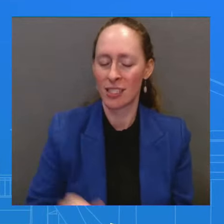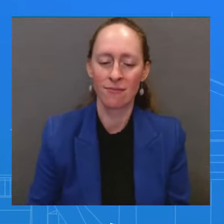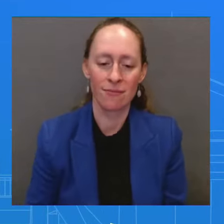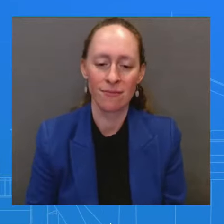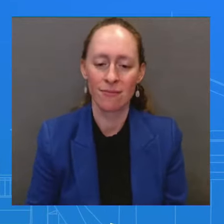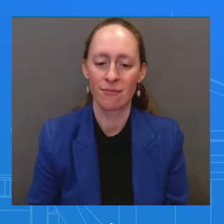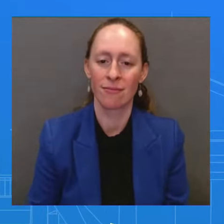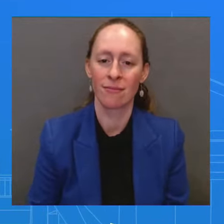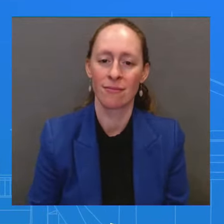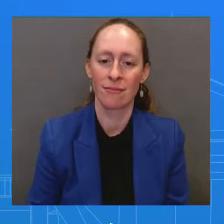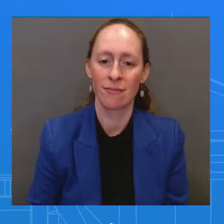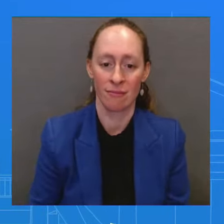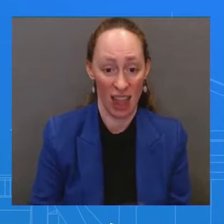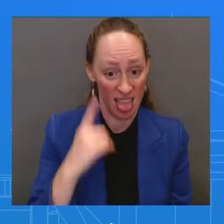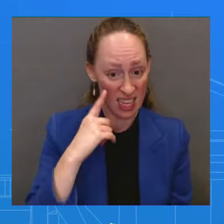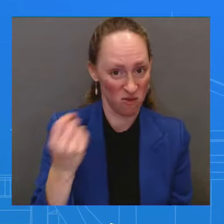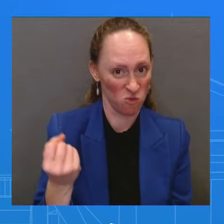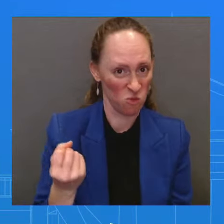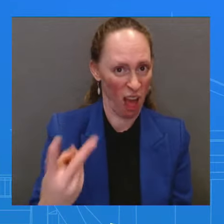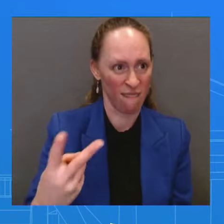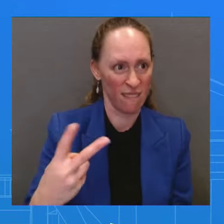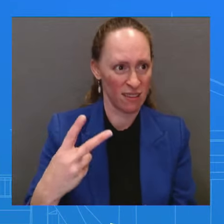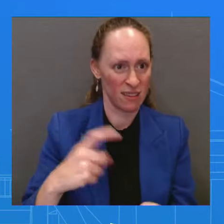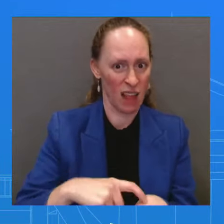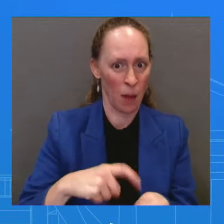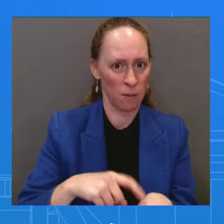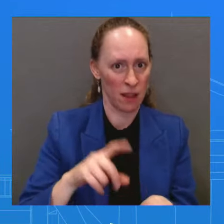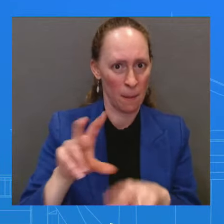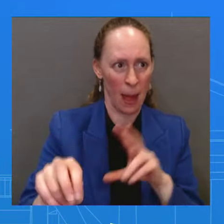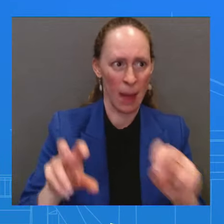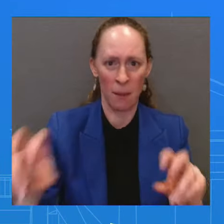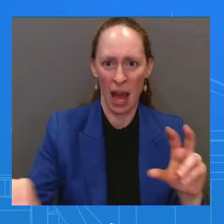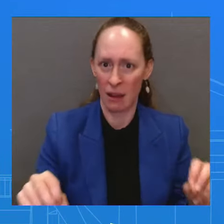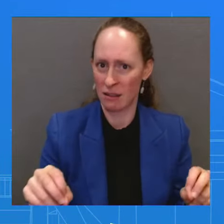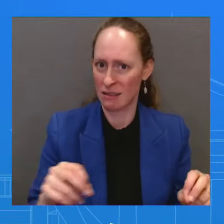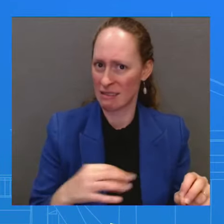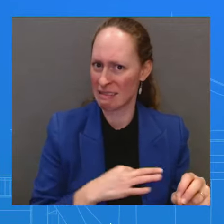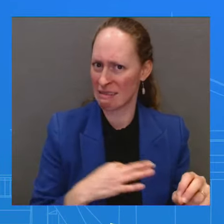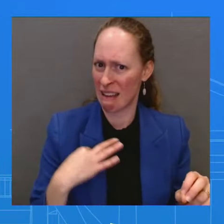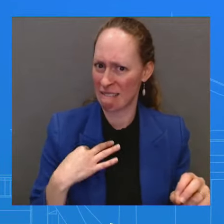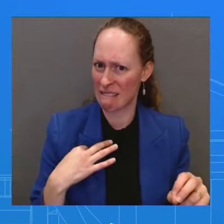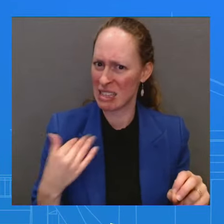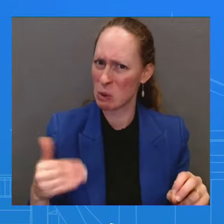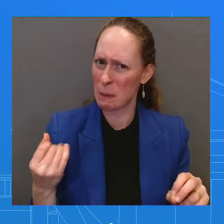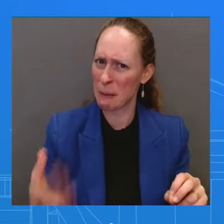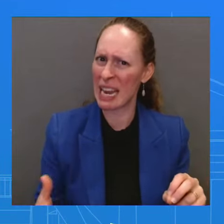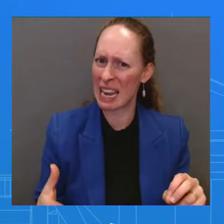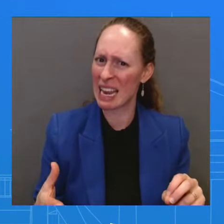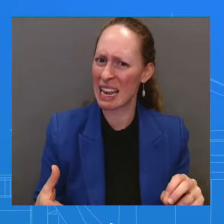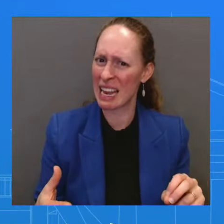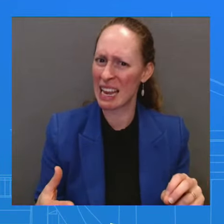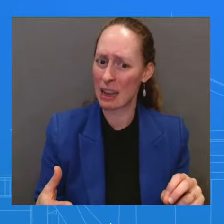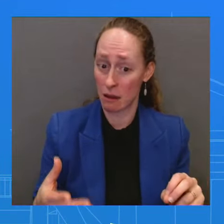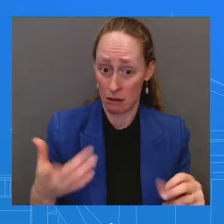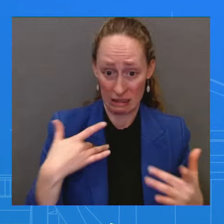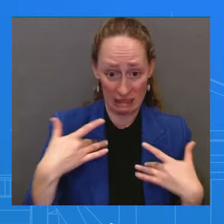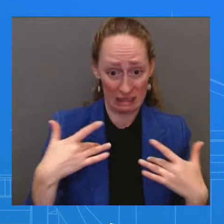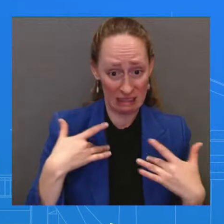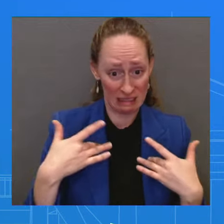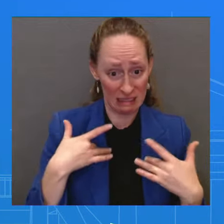A lot of times when that happens, there's a lawsuit. Isn't the President worried about getting sued? Ms. Jean-Pierre: I would refer you to the Secret Service or the First Lady's Office.